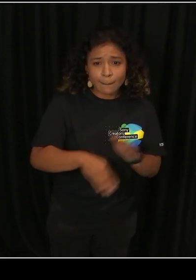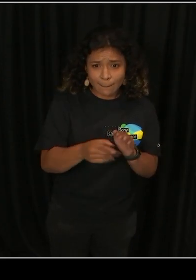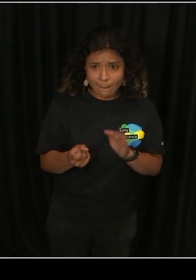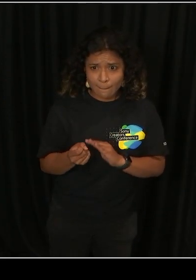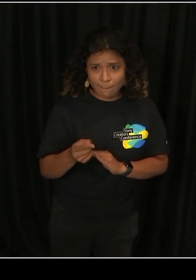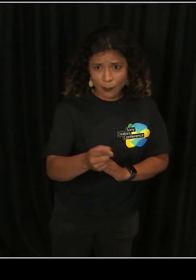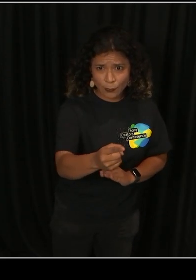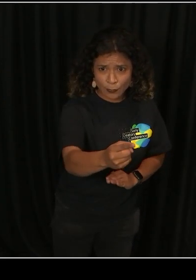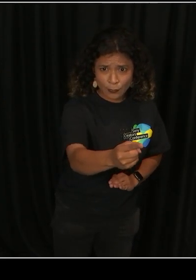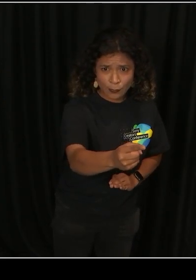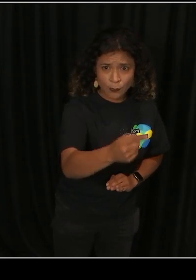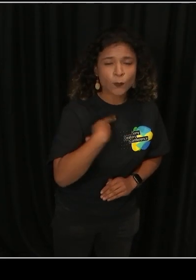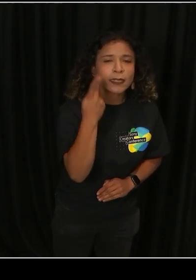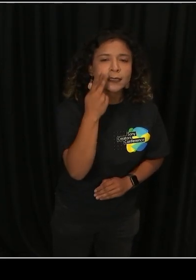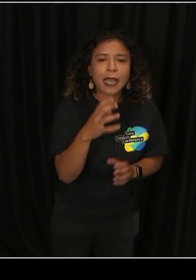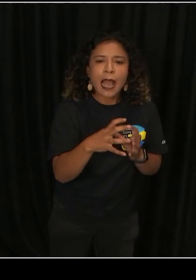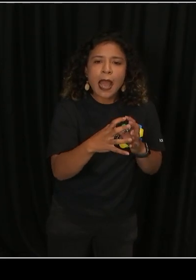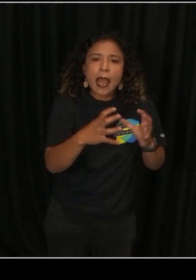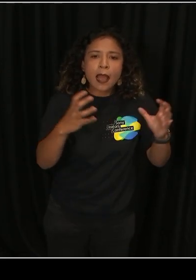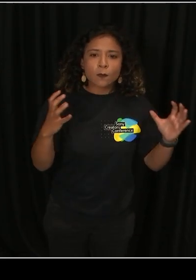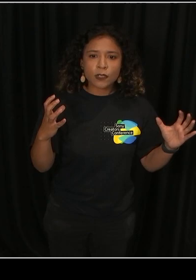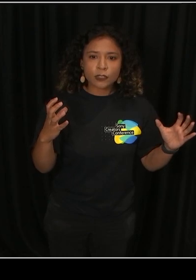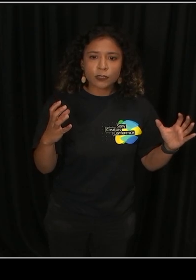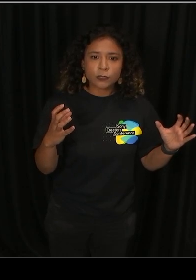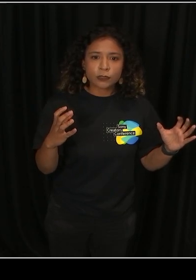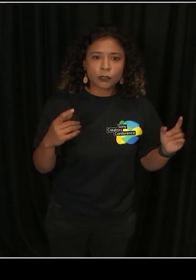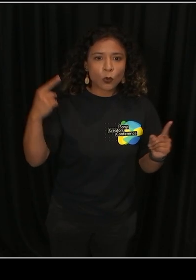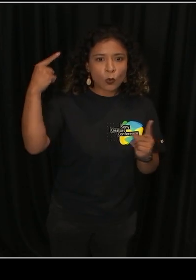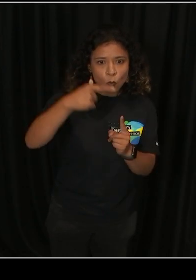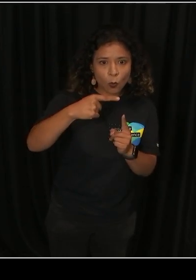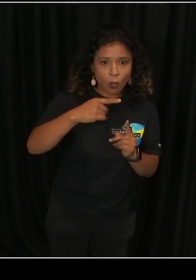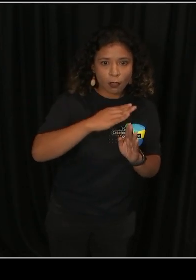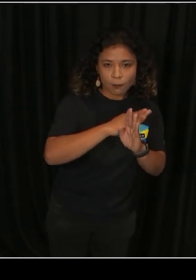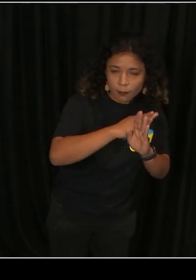we're seeing how much of the goal was obscured by the goalkeeper.